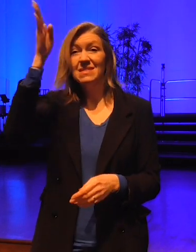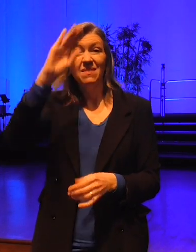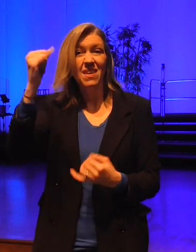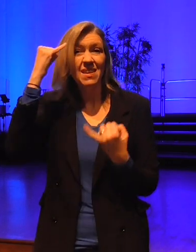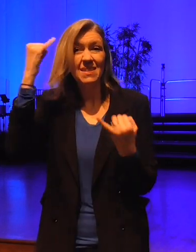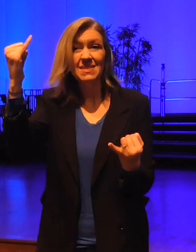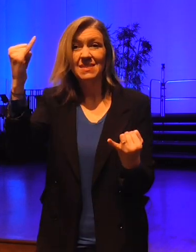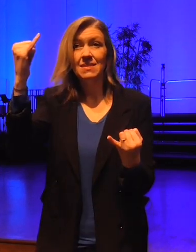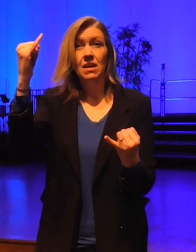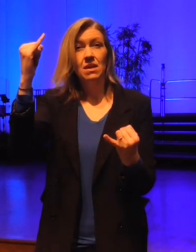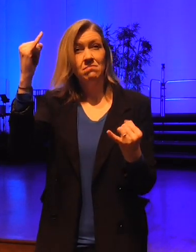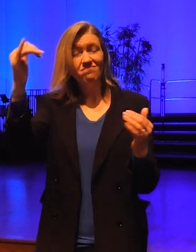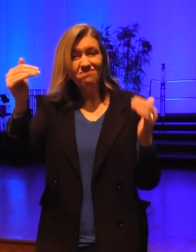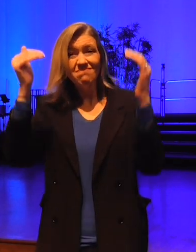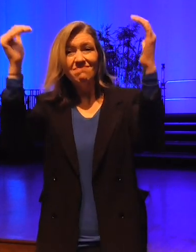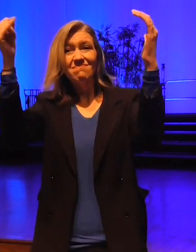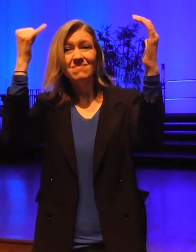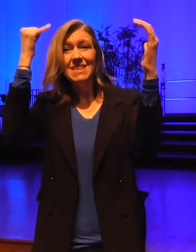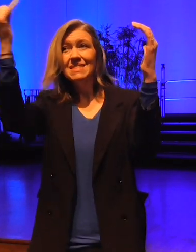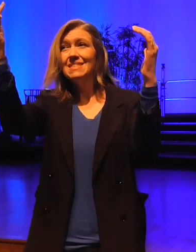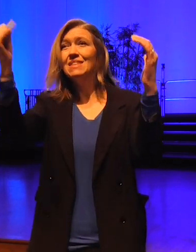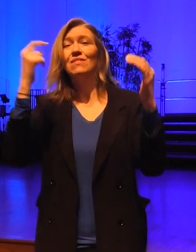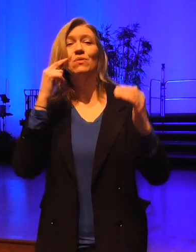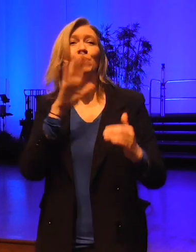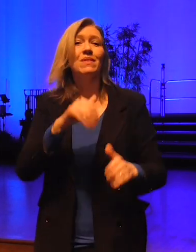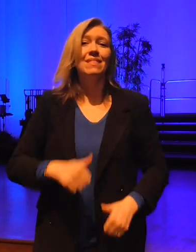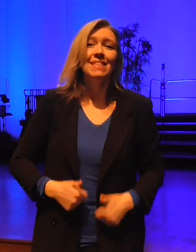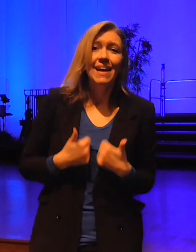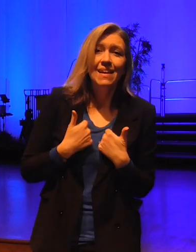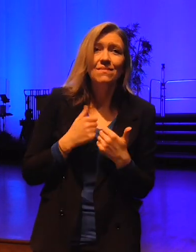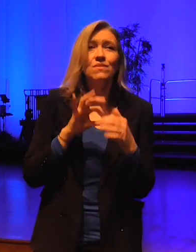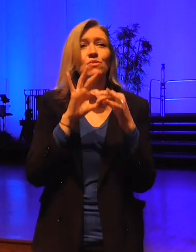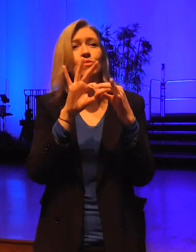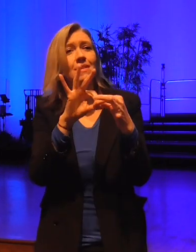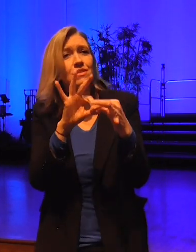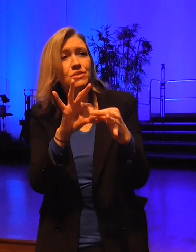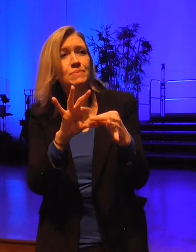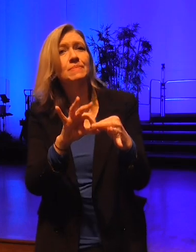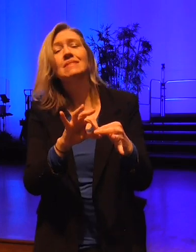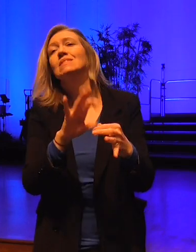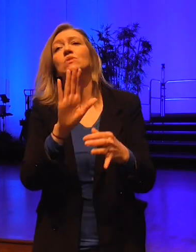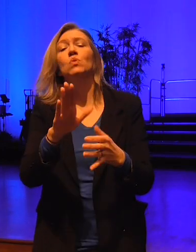most grand idea for your relationships it's the Divine idea for your prosperity for your